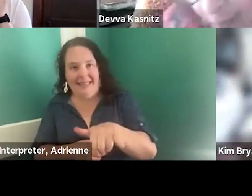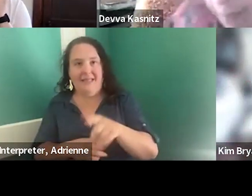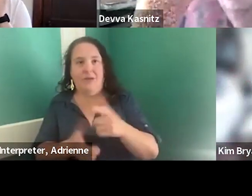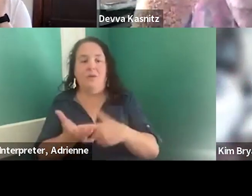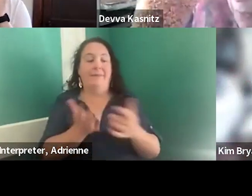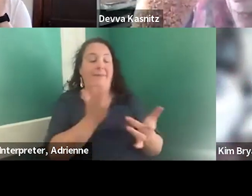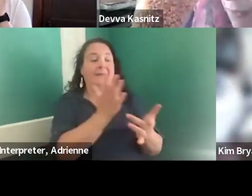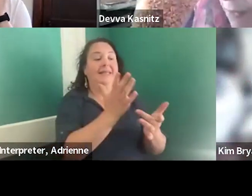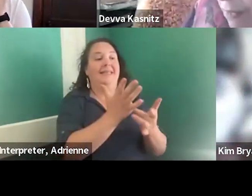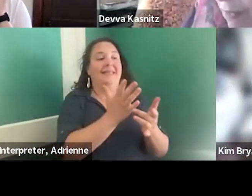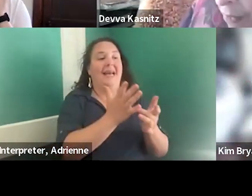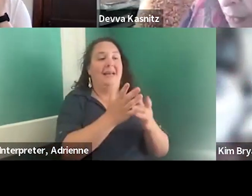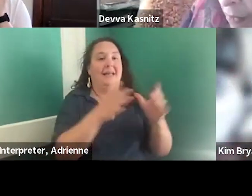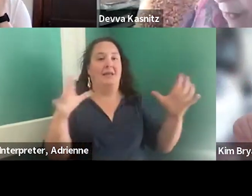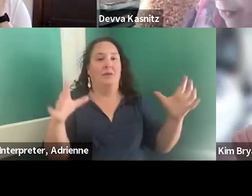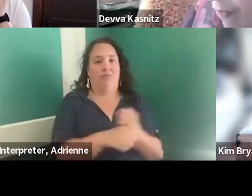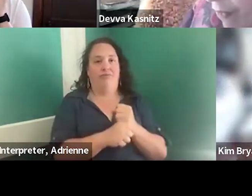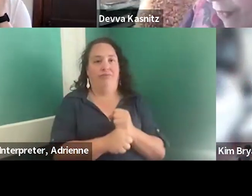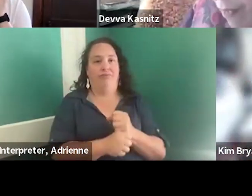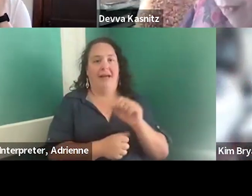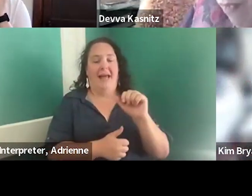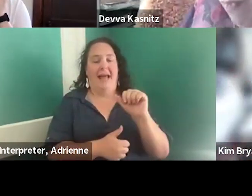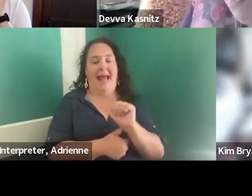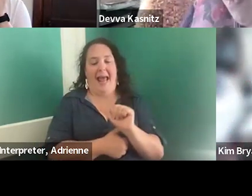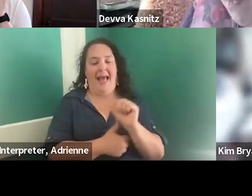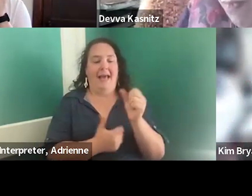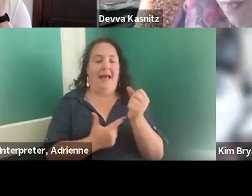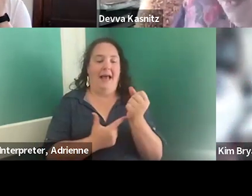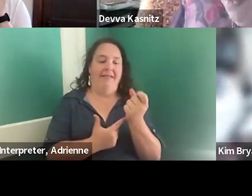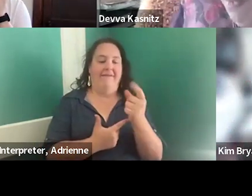that gets expressed as A-1-1-Y and it said "ally."